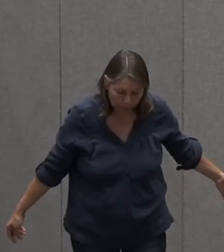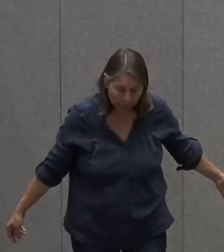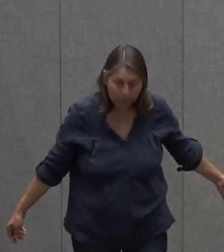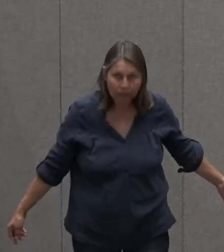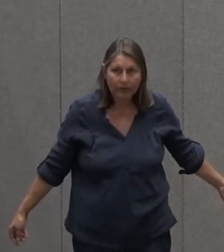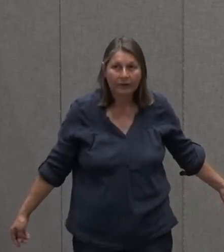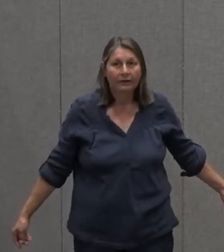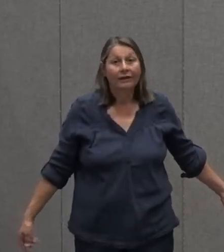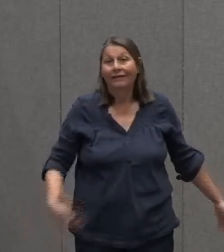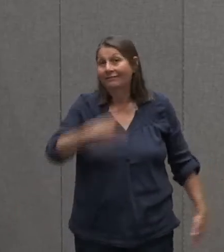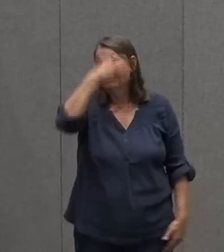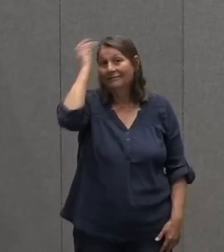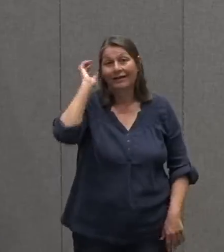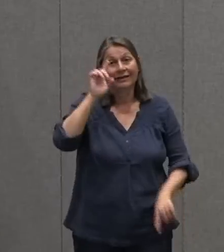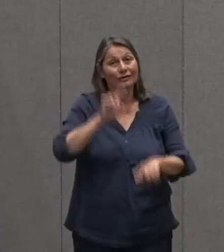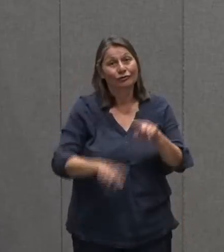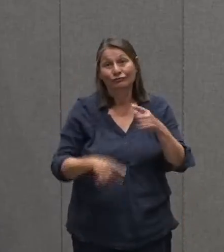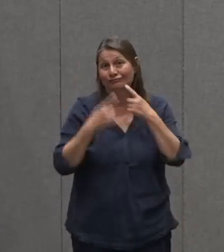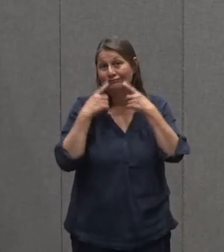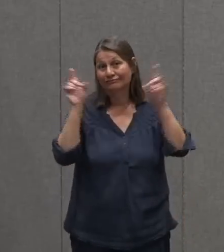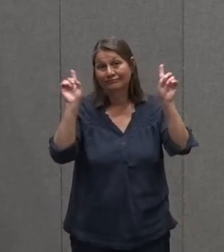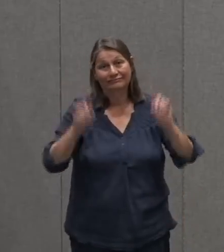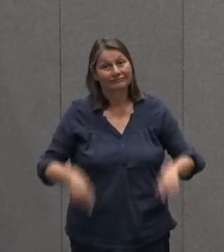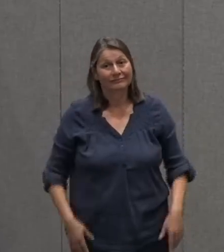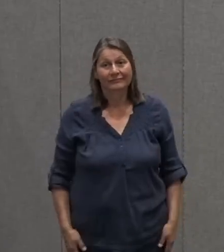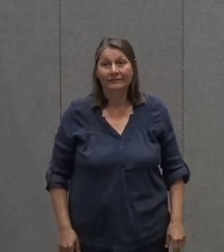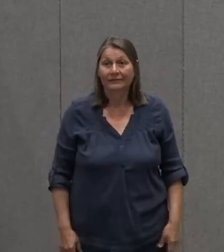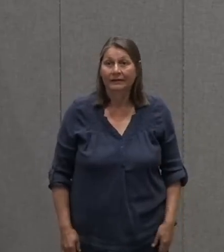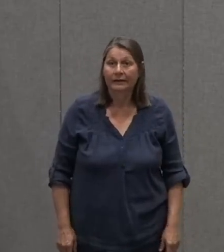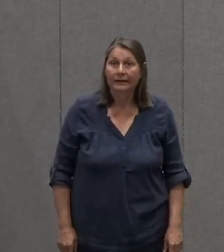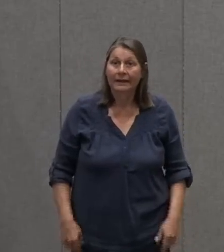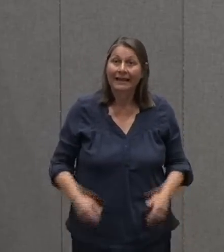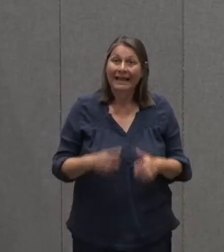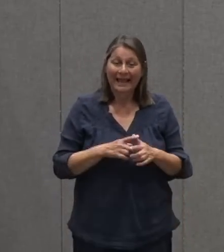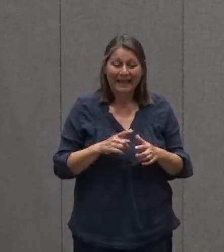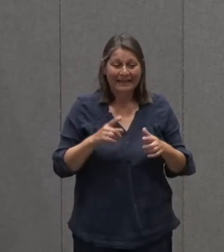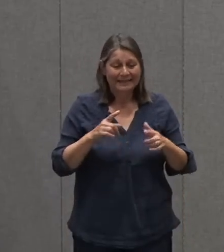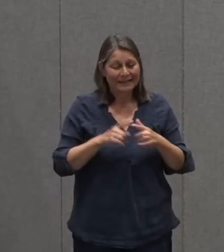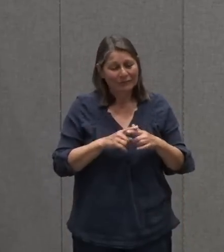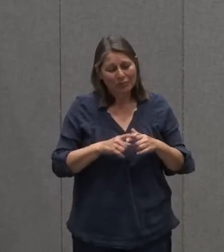Even the mighty lion, couldn't do it. But then this little envelope came in.